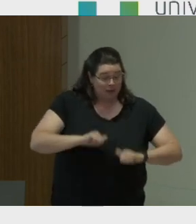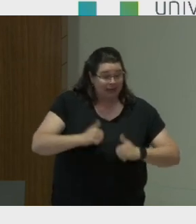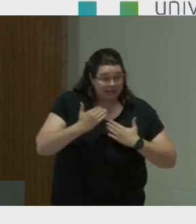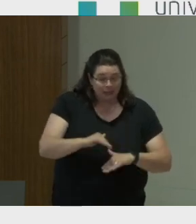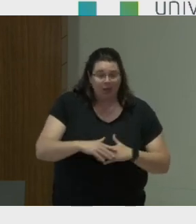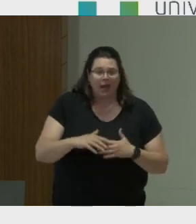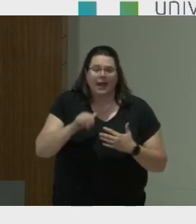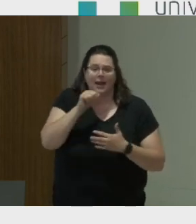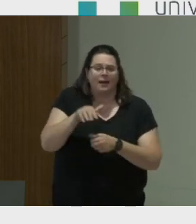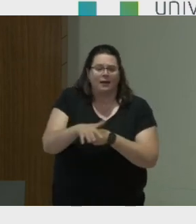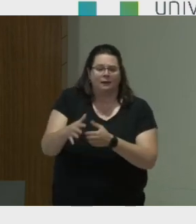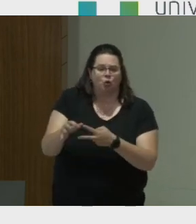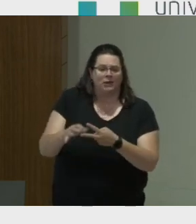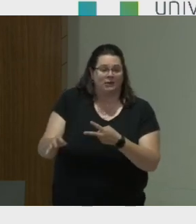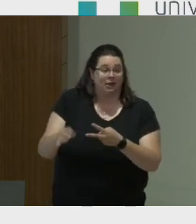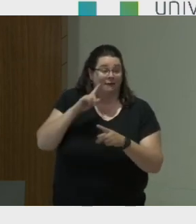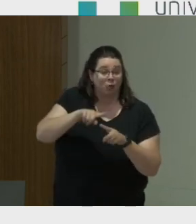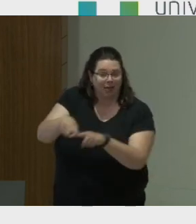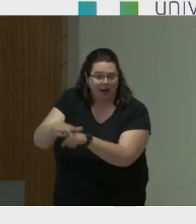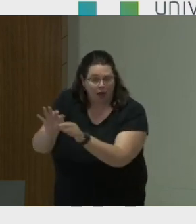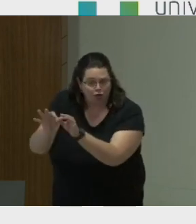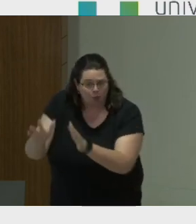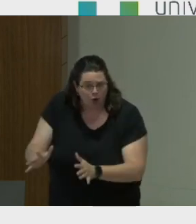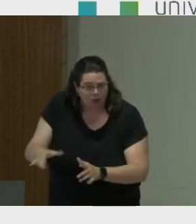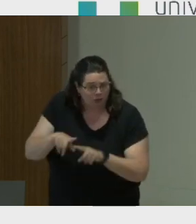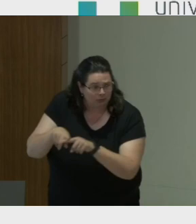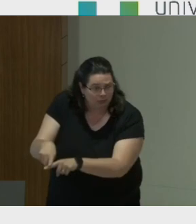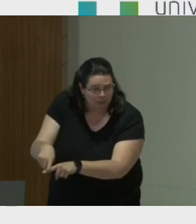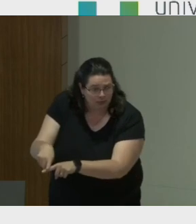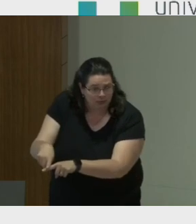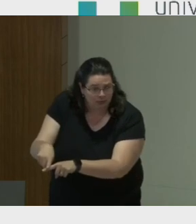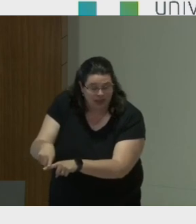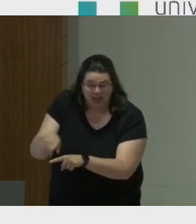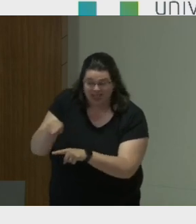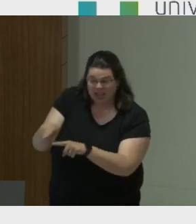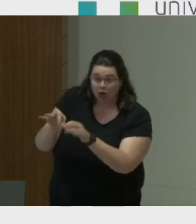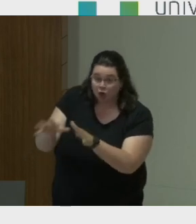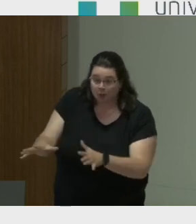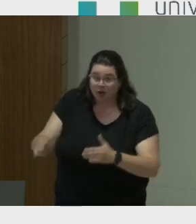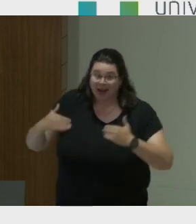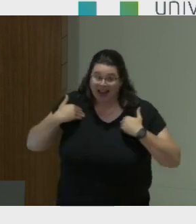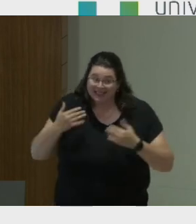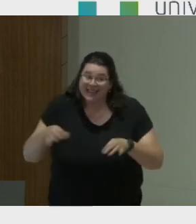If you have to rely on a translator, the translator is in a key role and he can